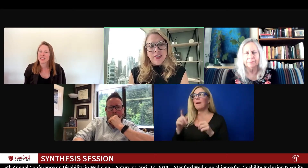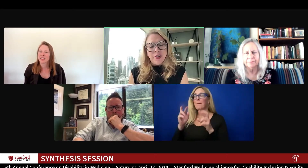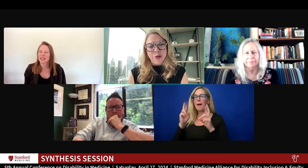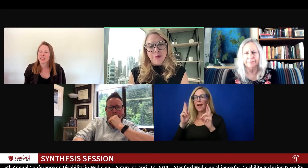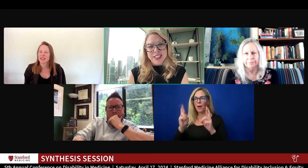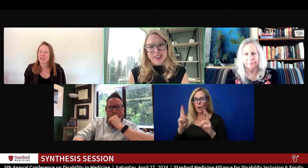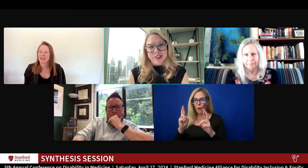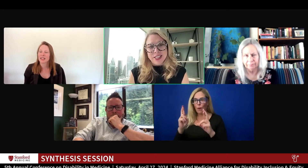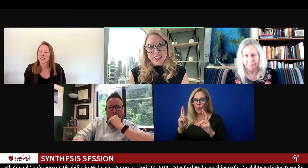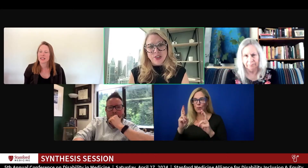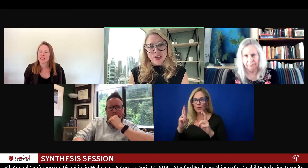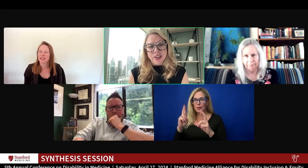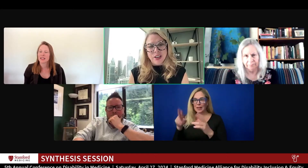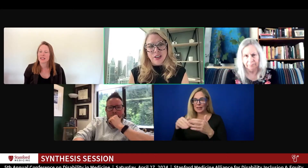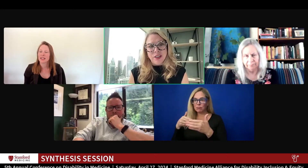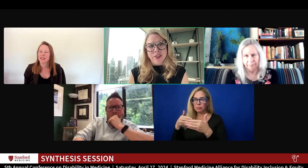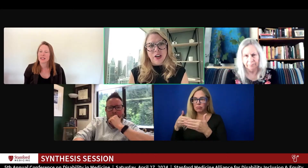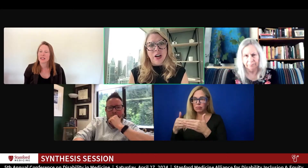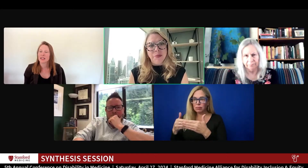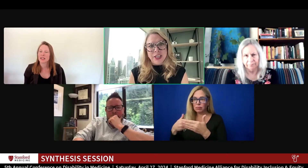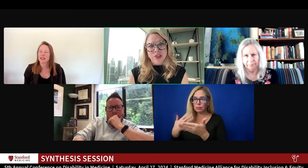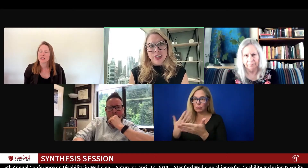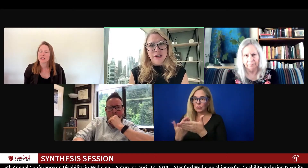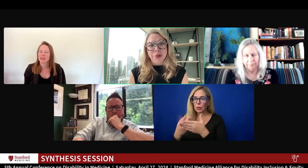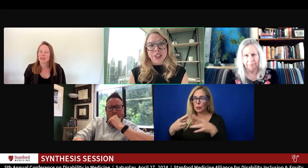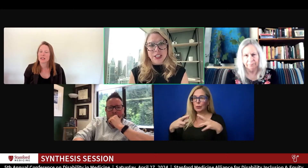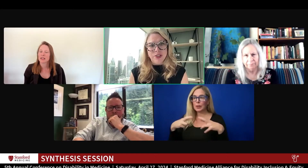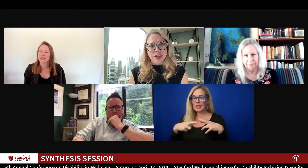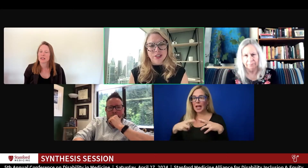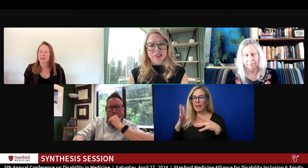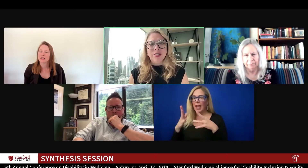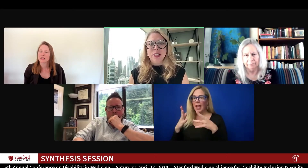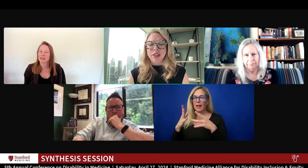that there will be standardization of accommodation and procedures,